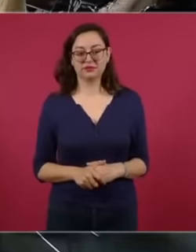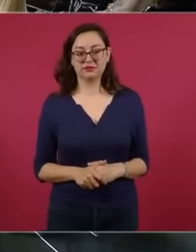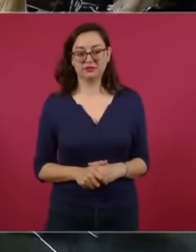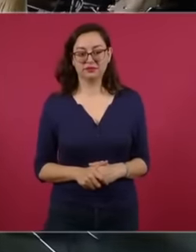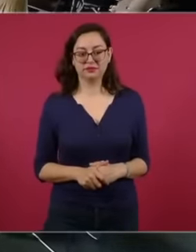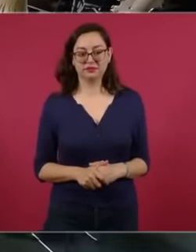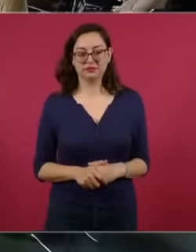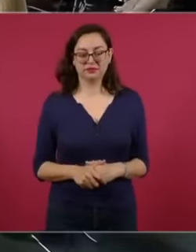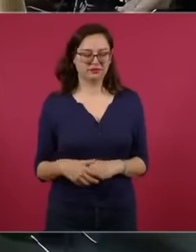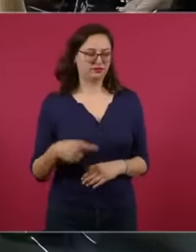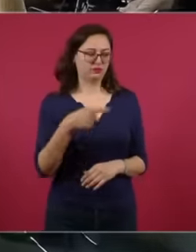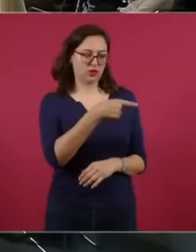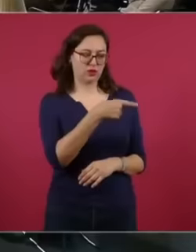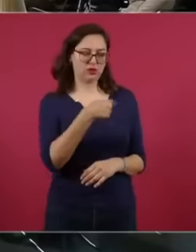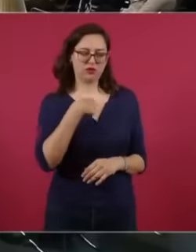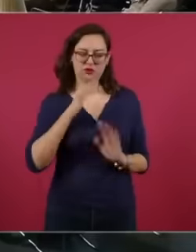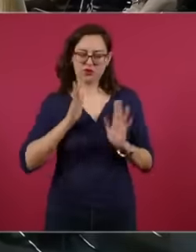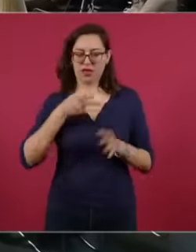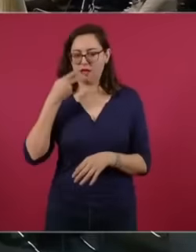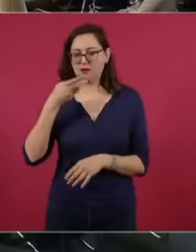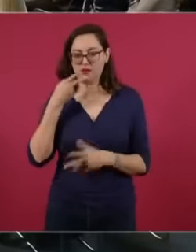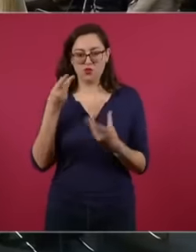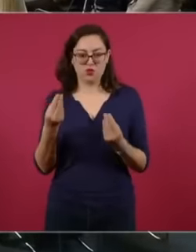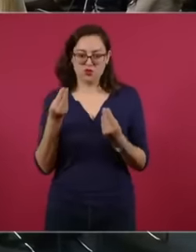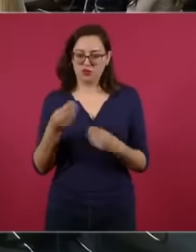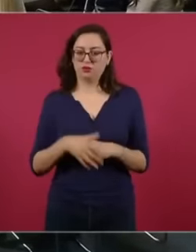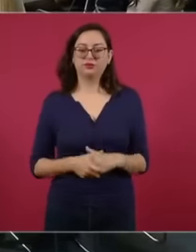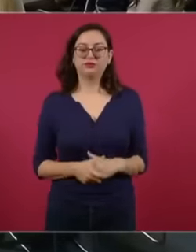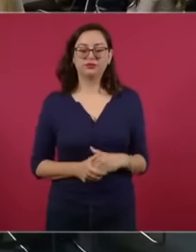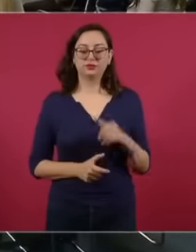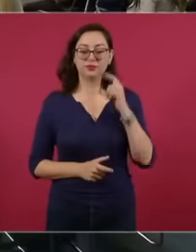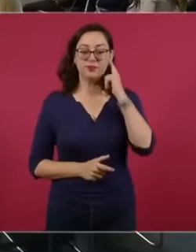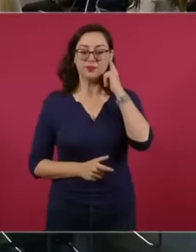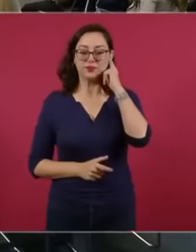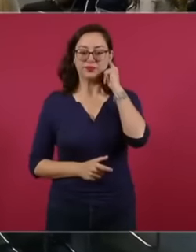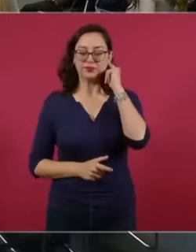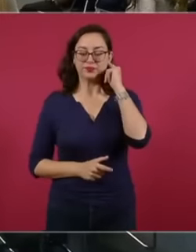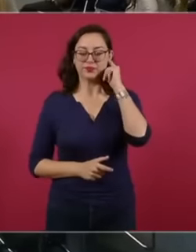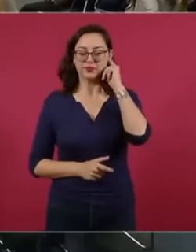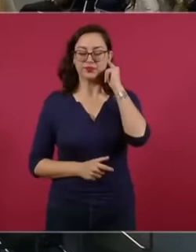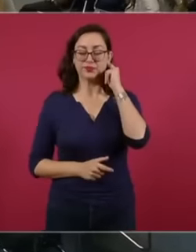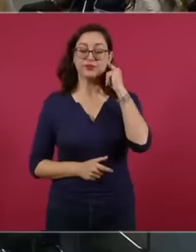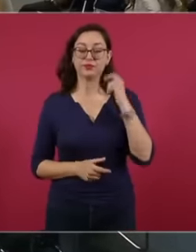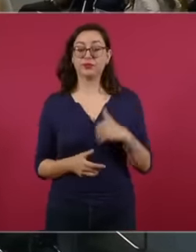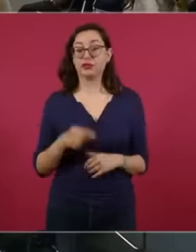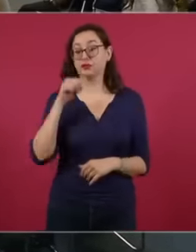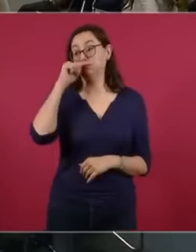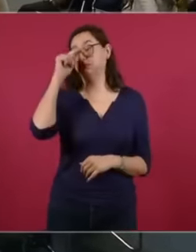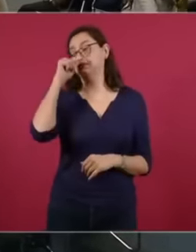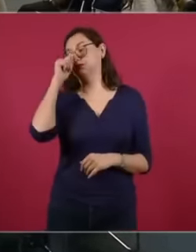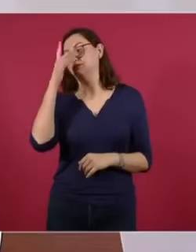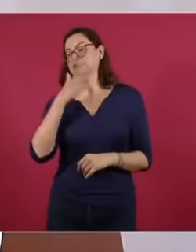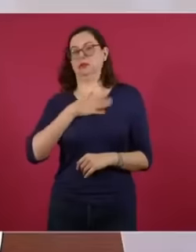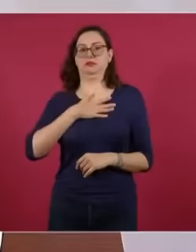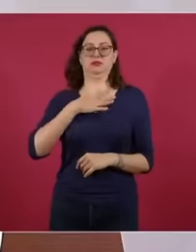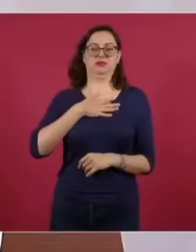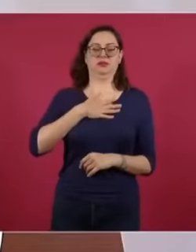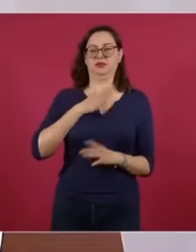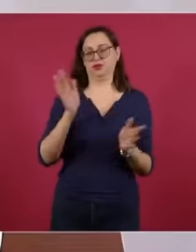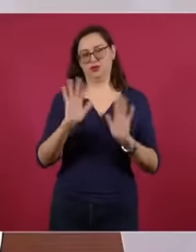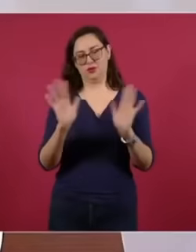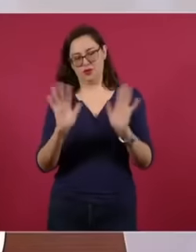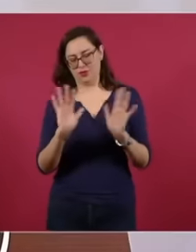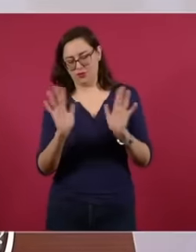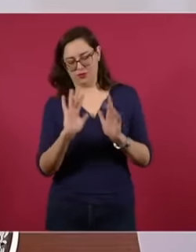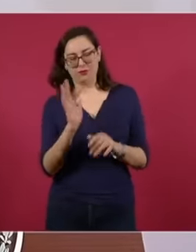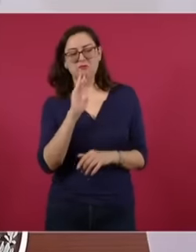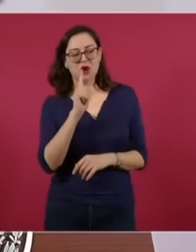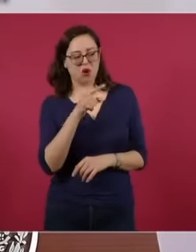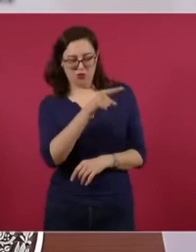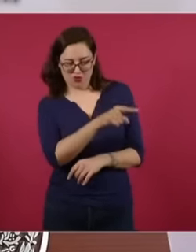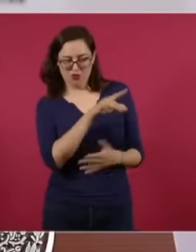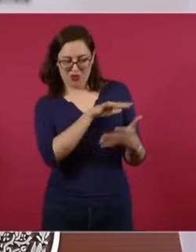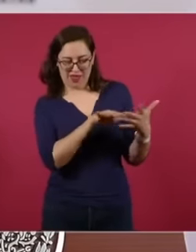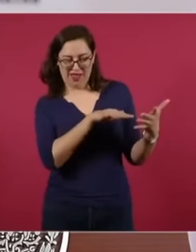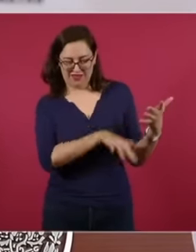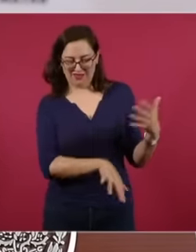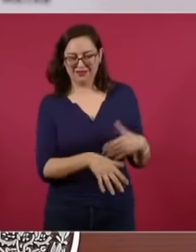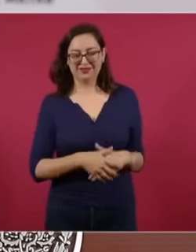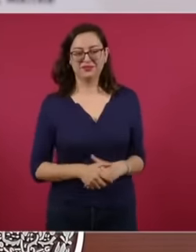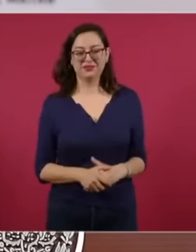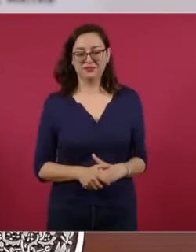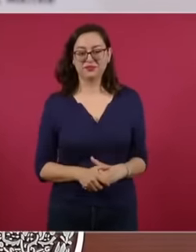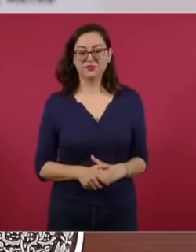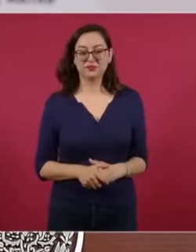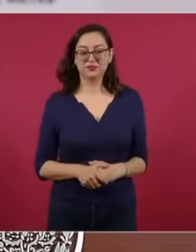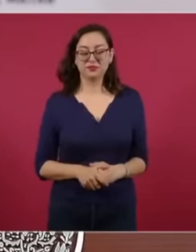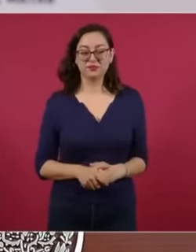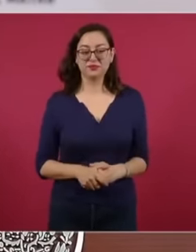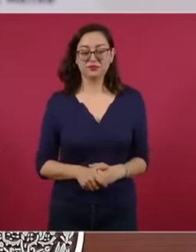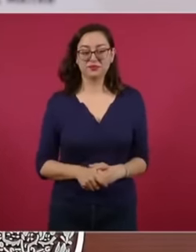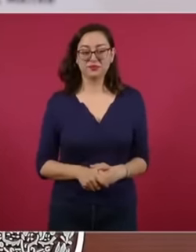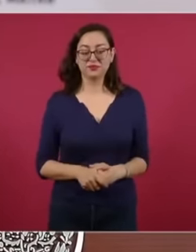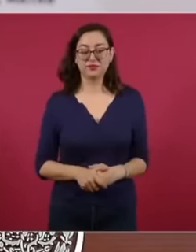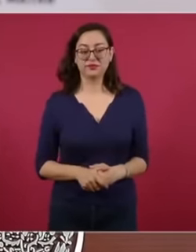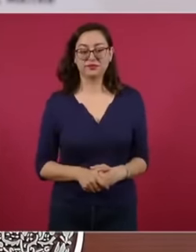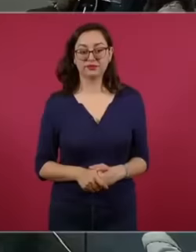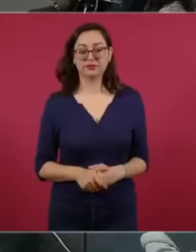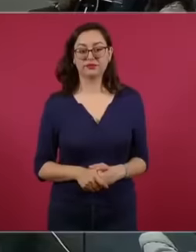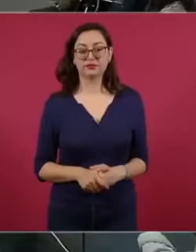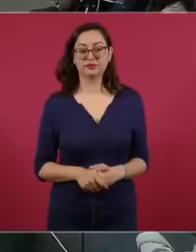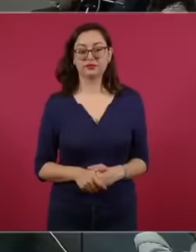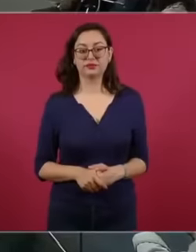already a lot of egomania they are going to say no this our adversaries well This is the recent